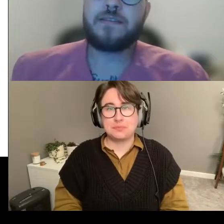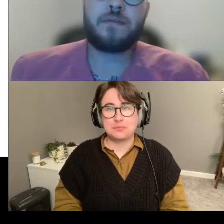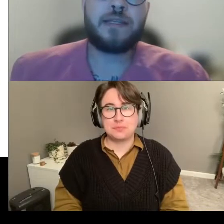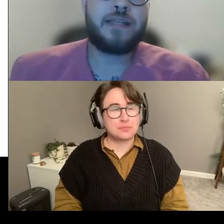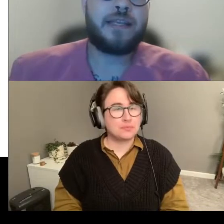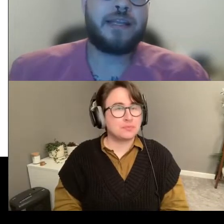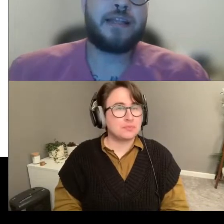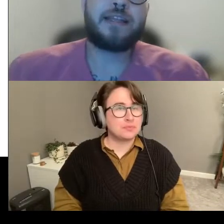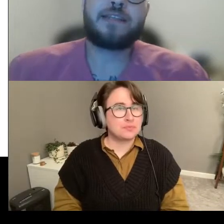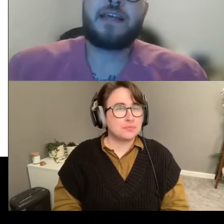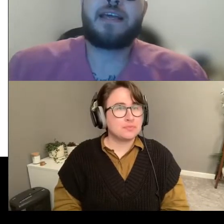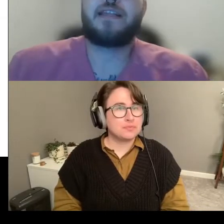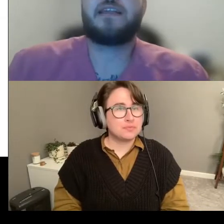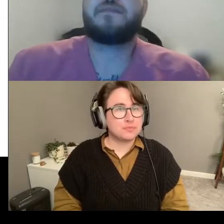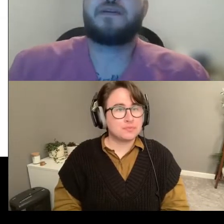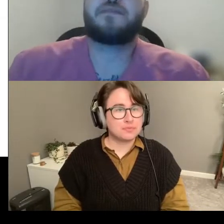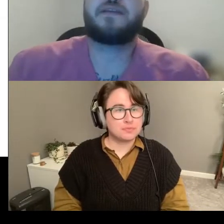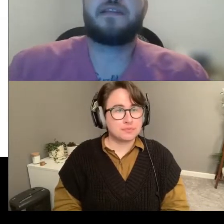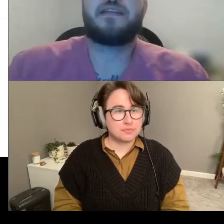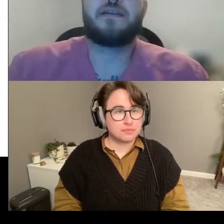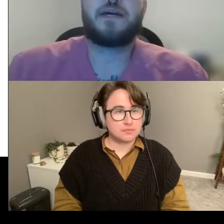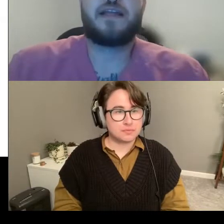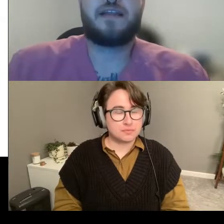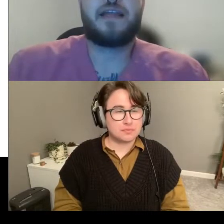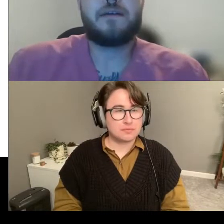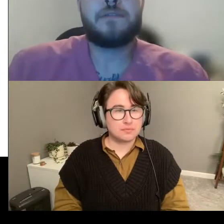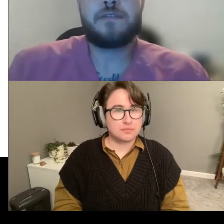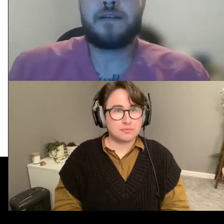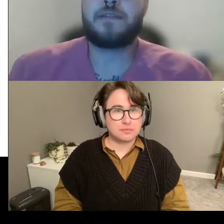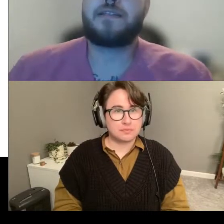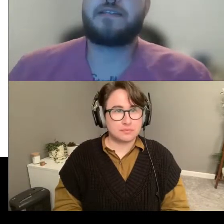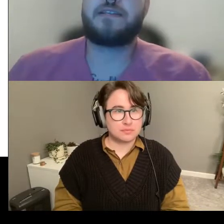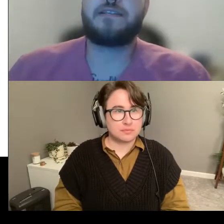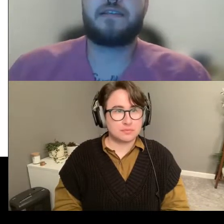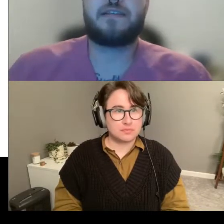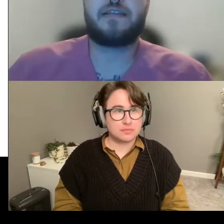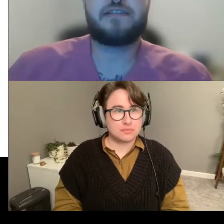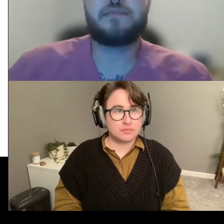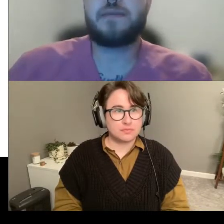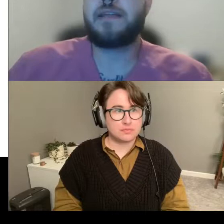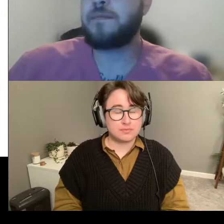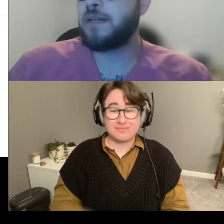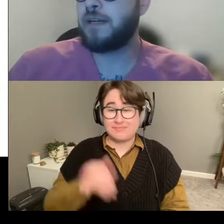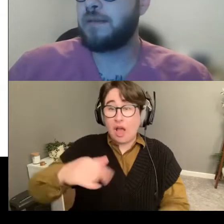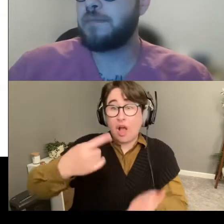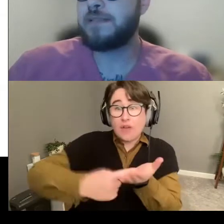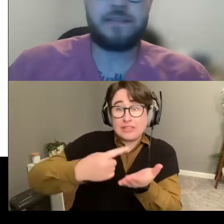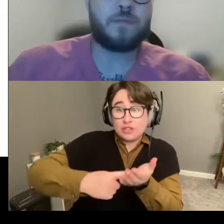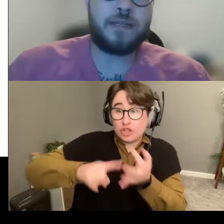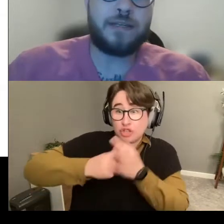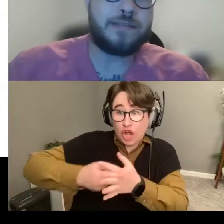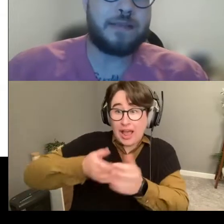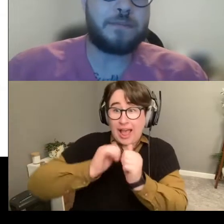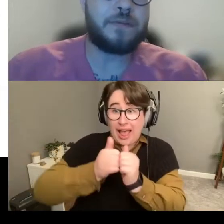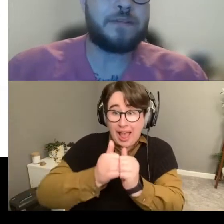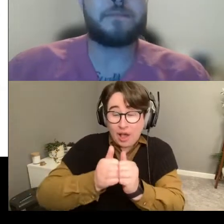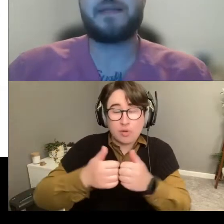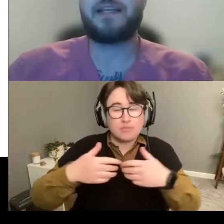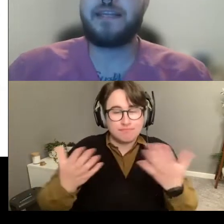So one thing that I like to highlight when we're thinking about how to have those conversations and engage in behavior, this is one example of many